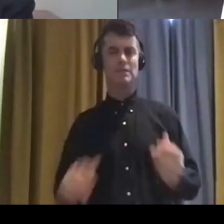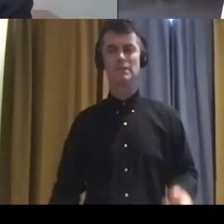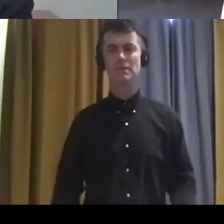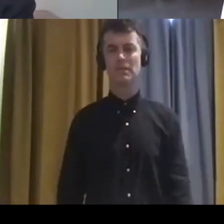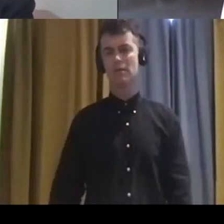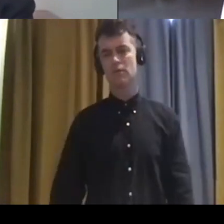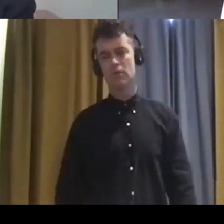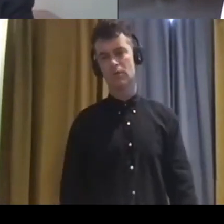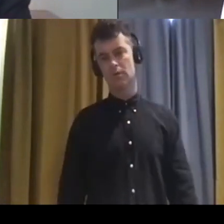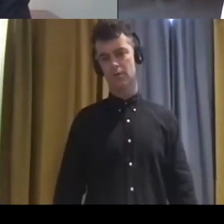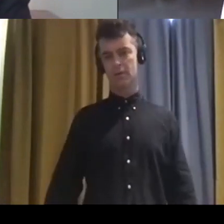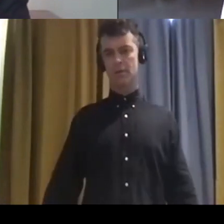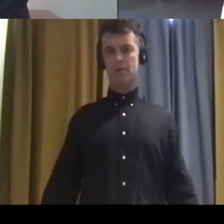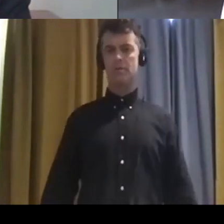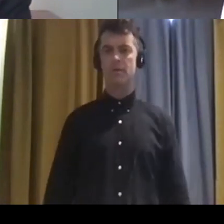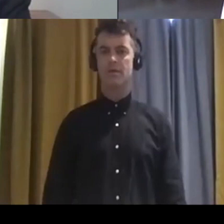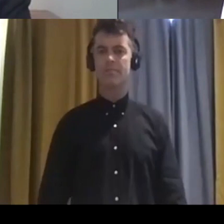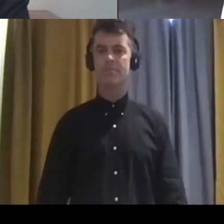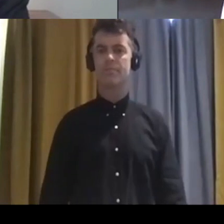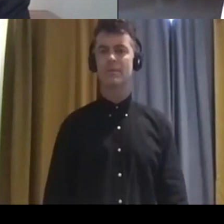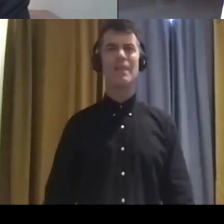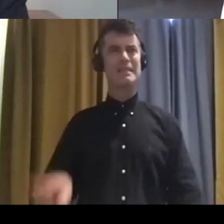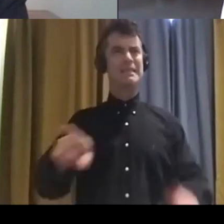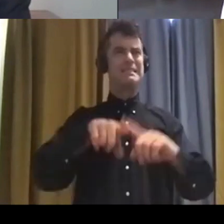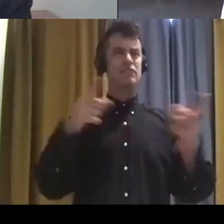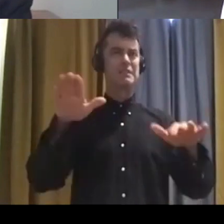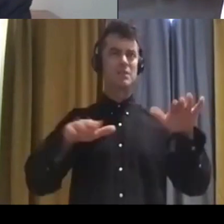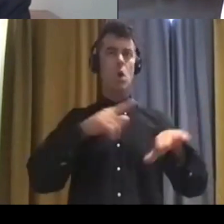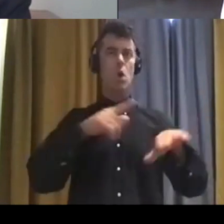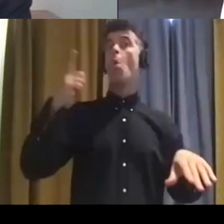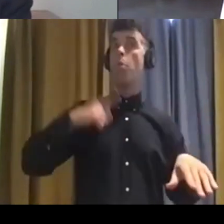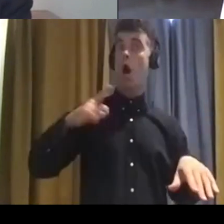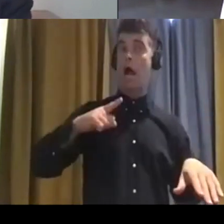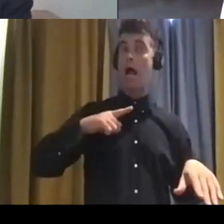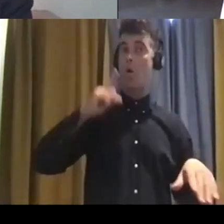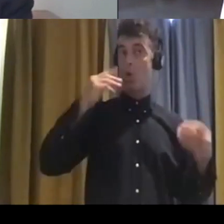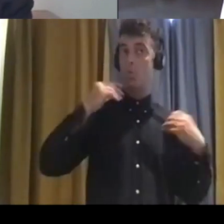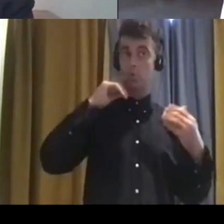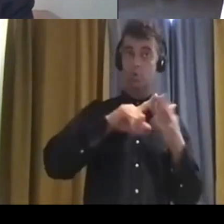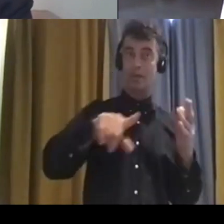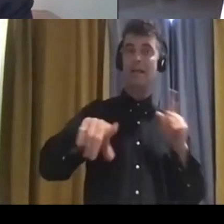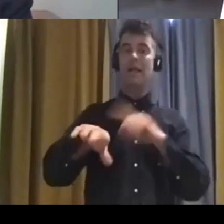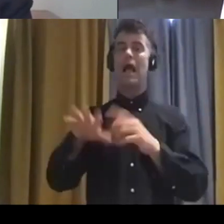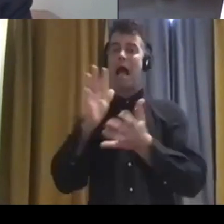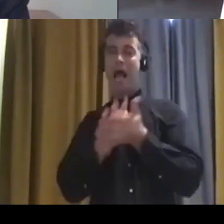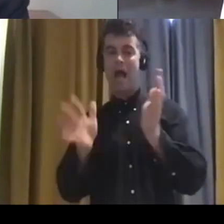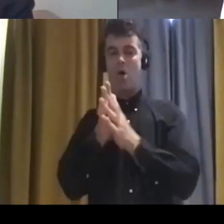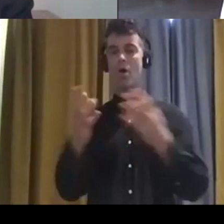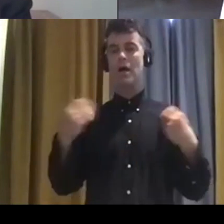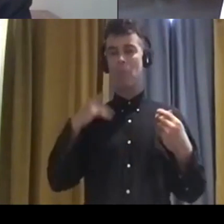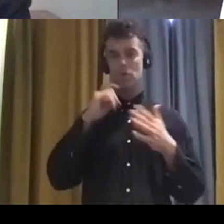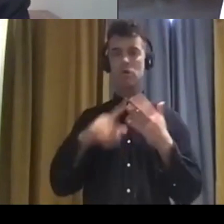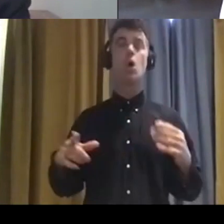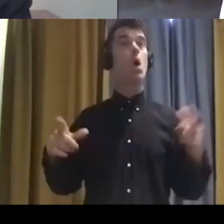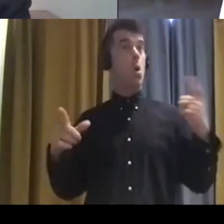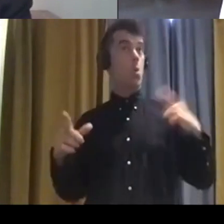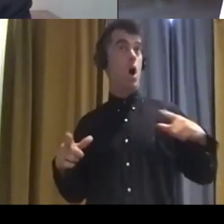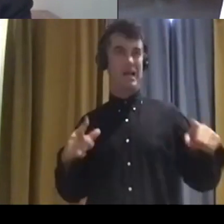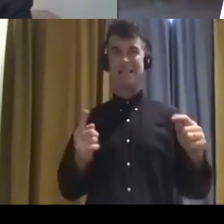why a company would do this and how somebody would do this right. So so why it's pretty